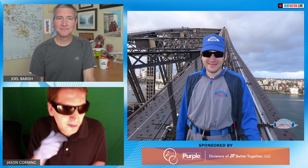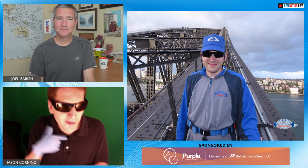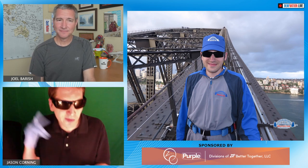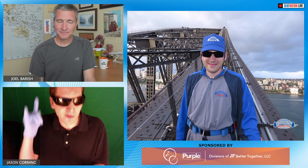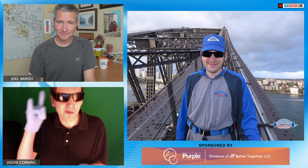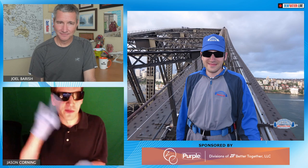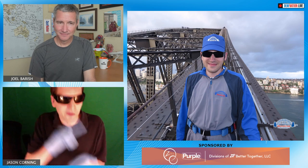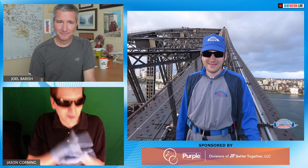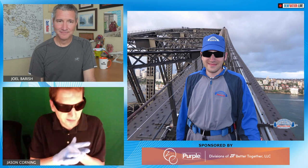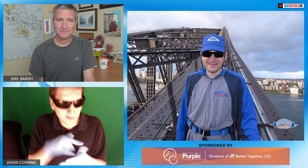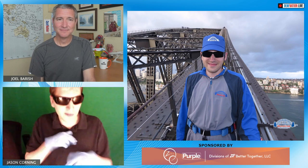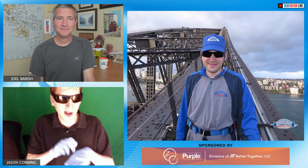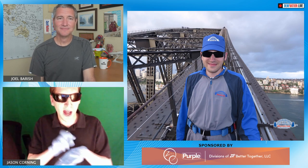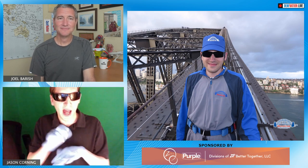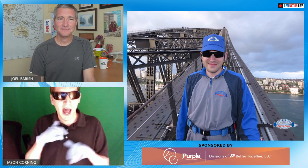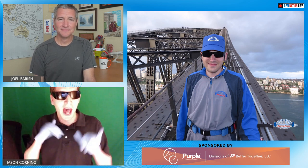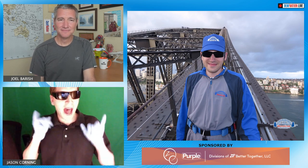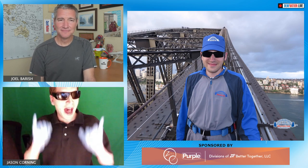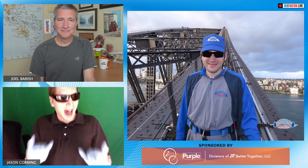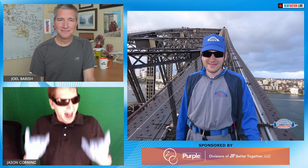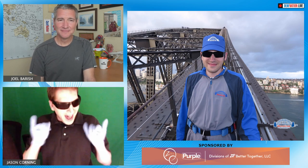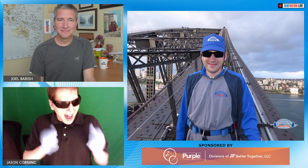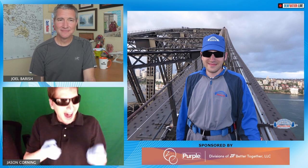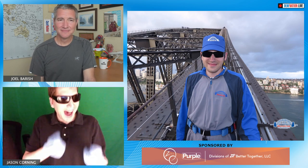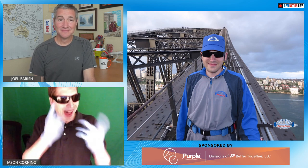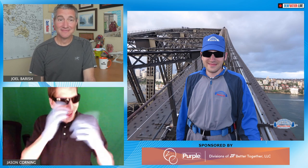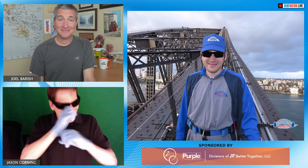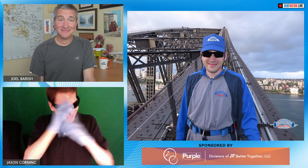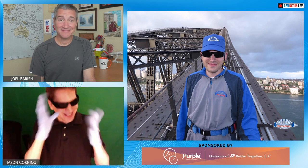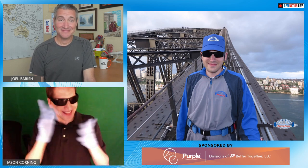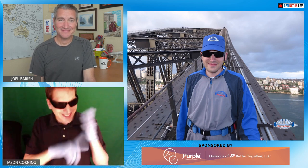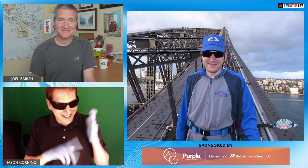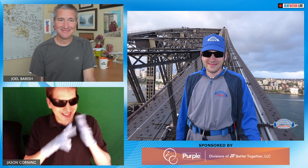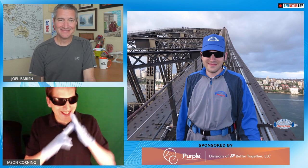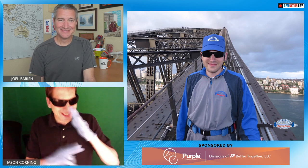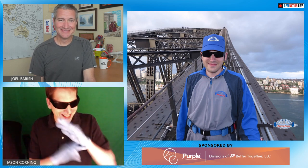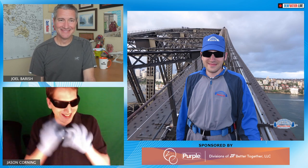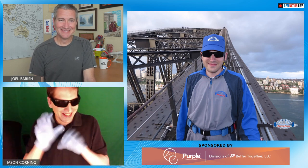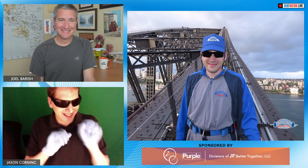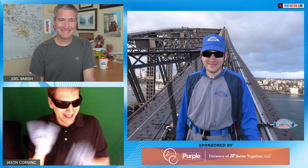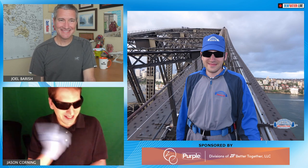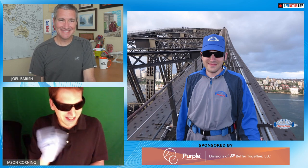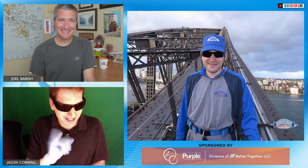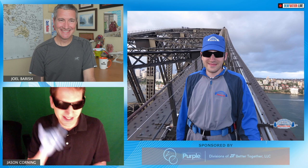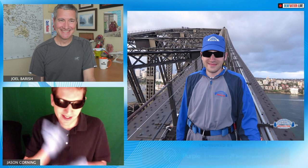When we flew there and touch it and then now I understand what it is like to climb the bridge.